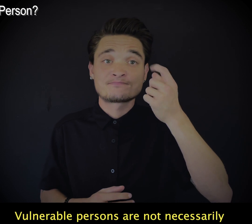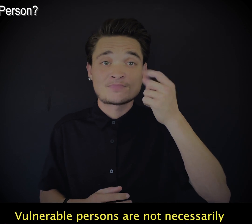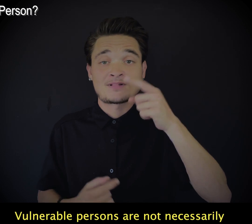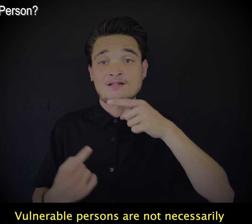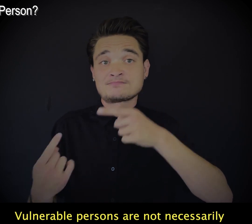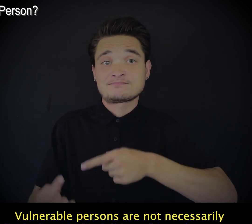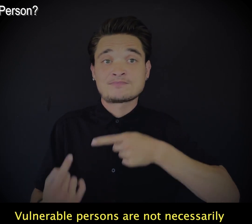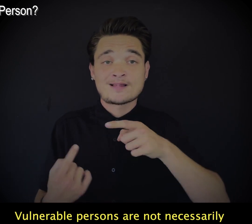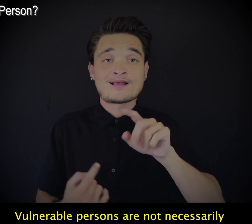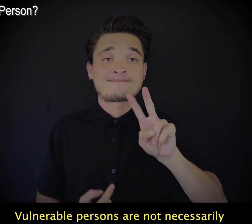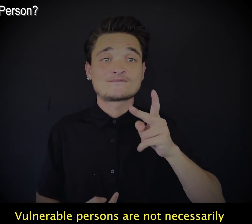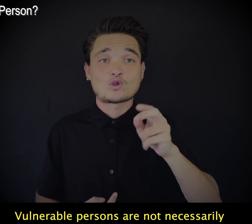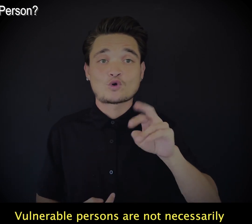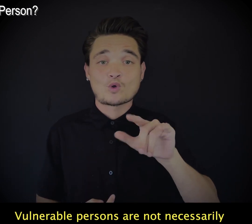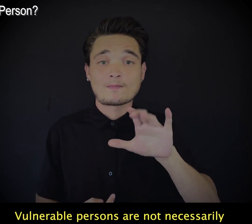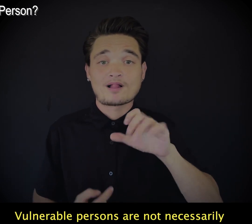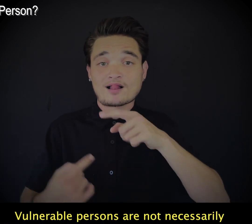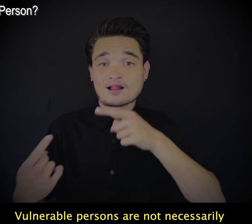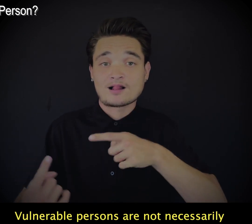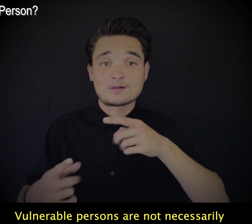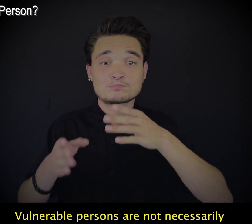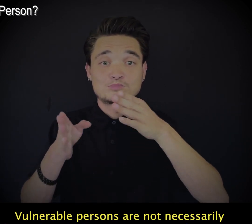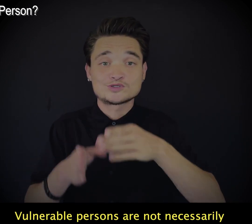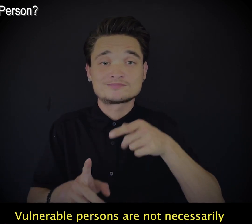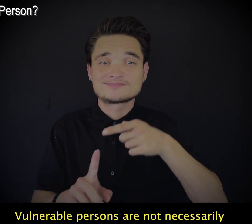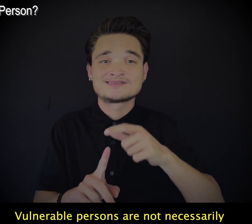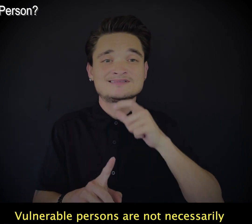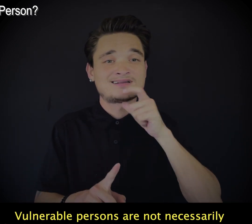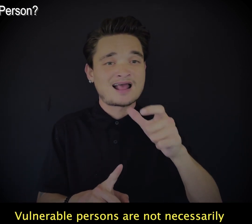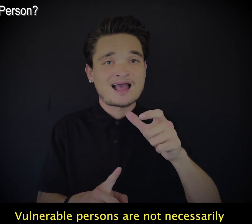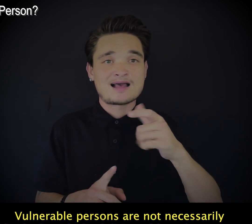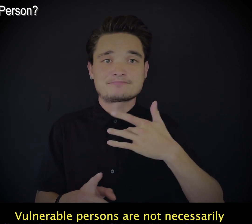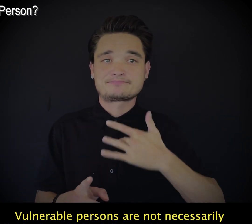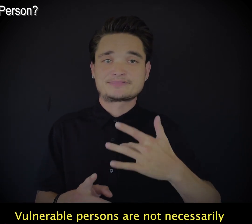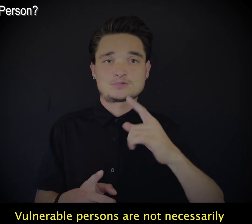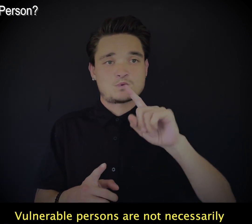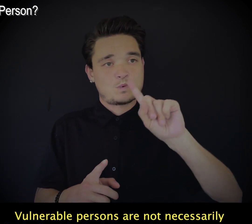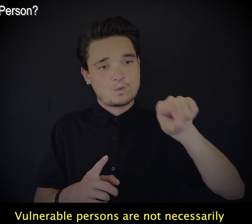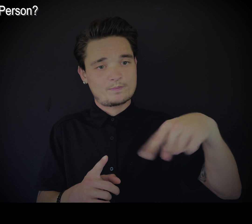Vulnerable persons are not necessarily individuals with disabilities, although many are.